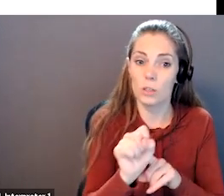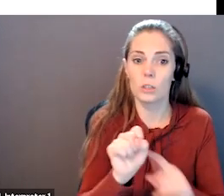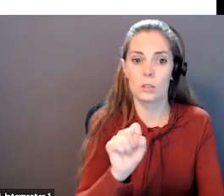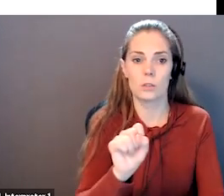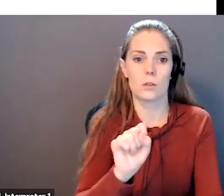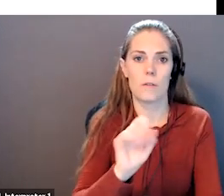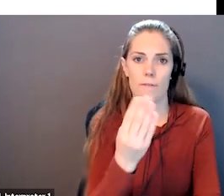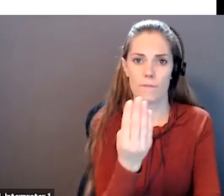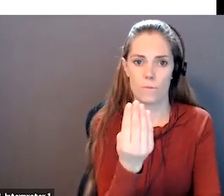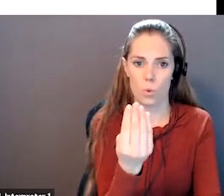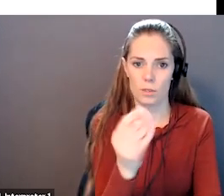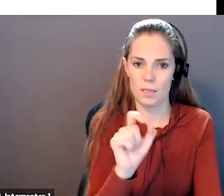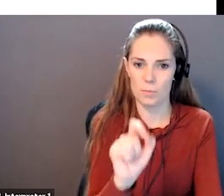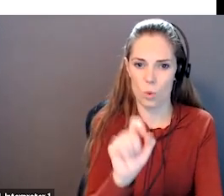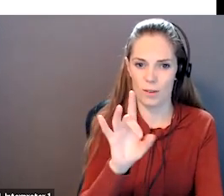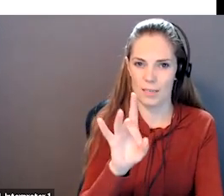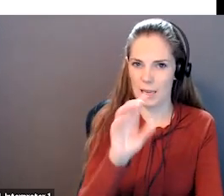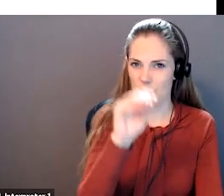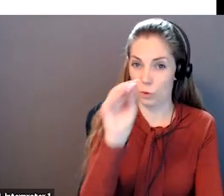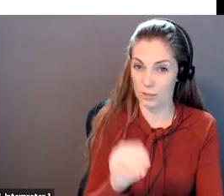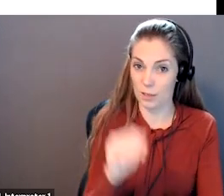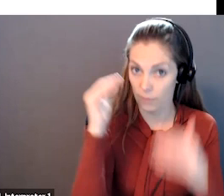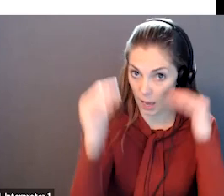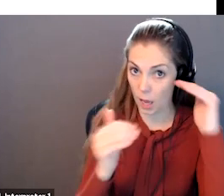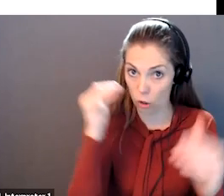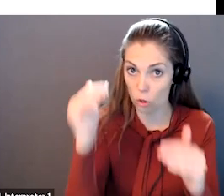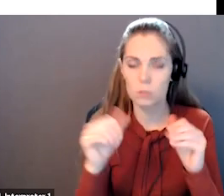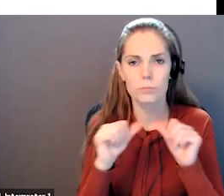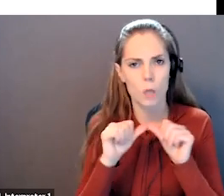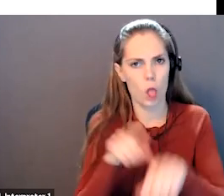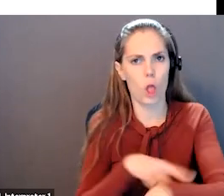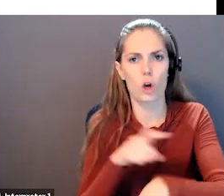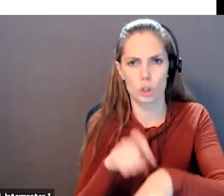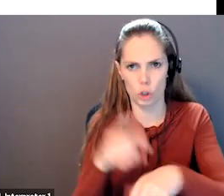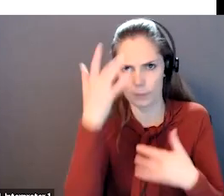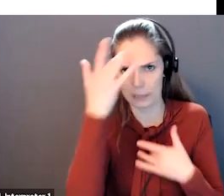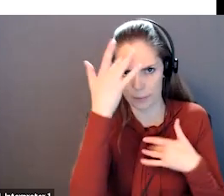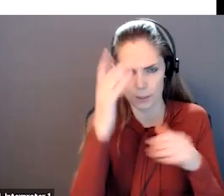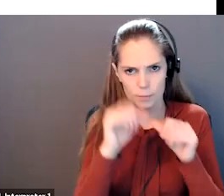experience longer term symptoms. Almost half of these respondents indicated that their symptoms